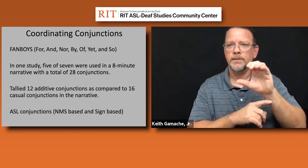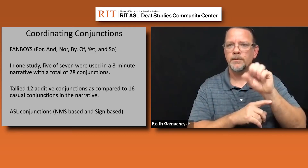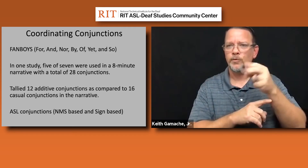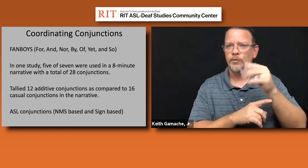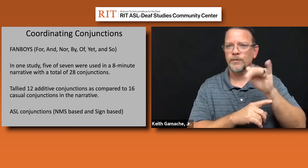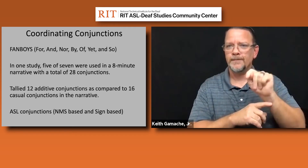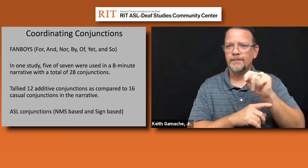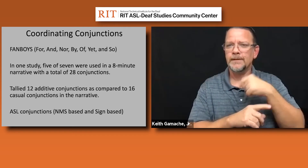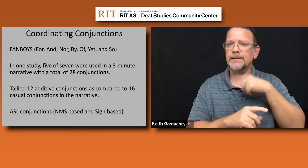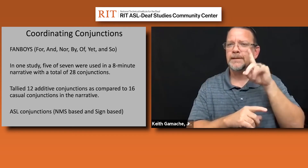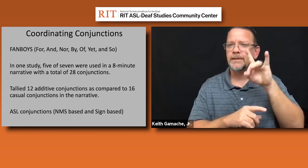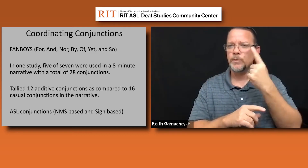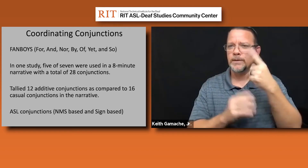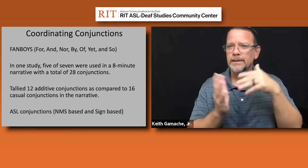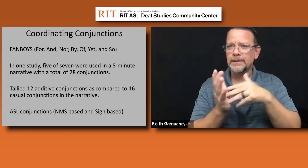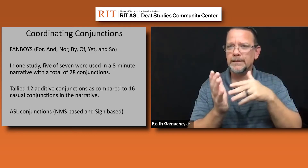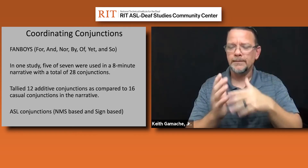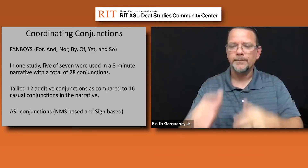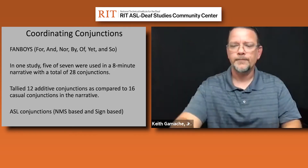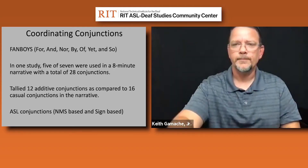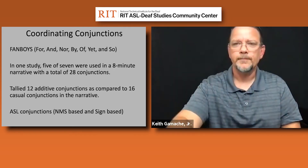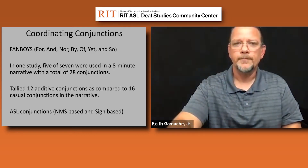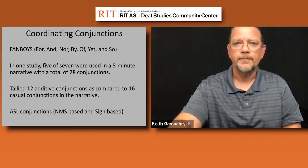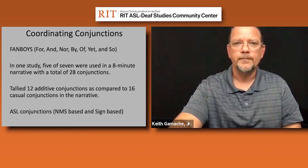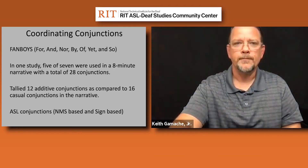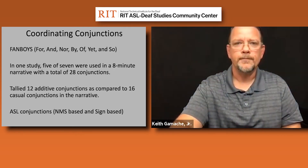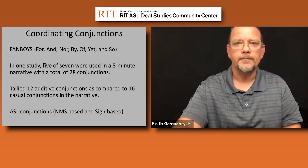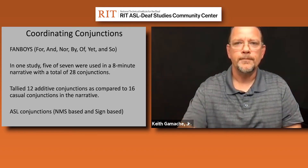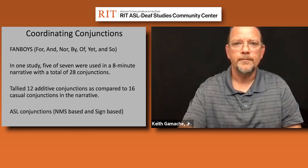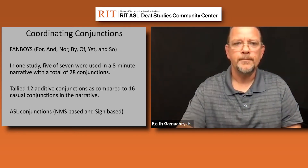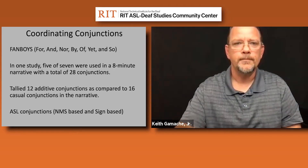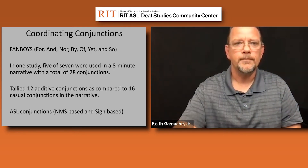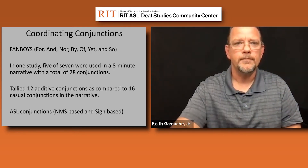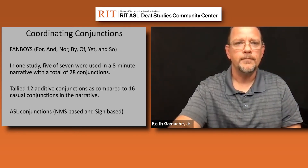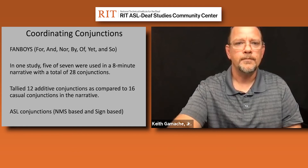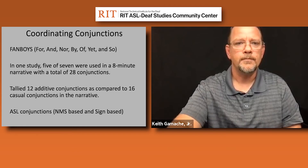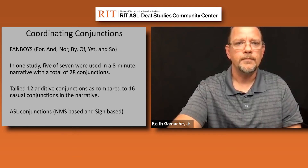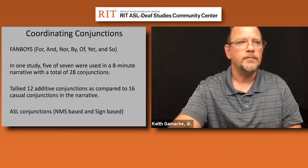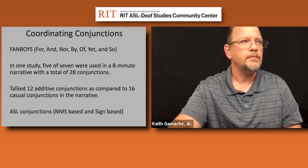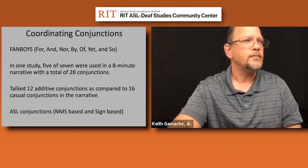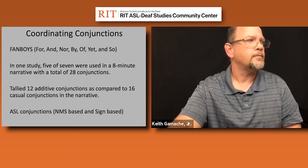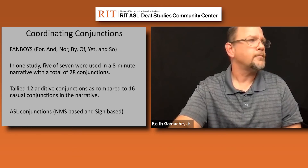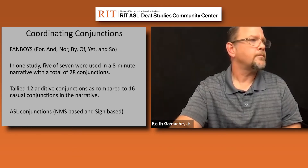and then finally, at the end, we talked about topic shift, and that came up in one study, as well...